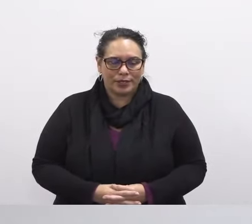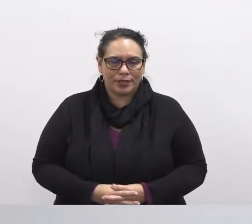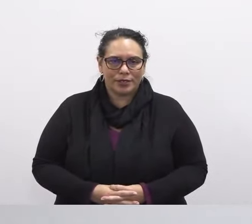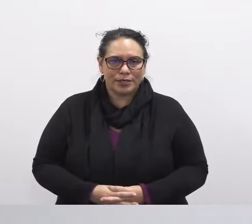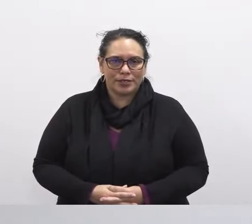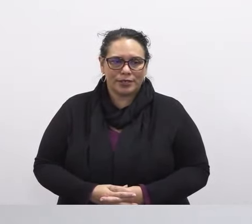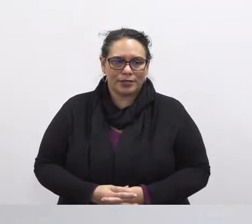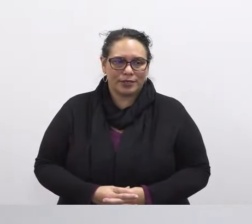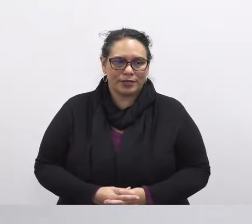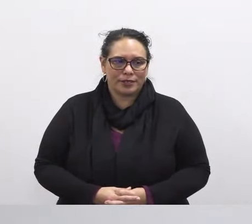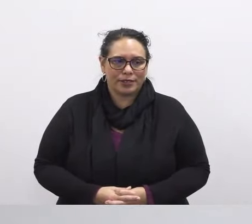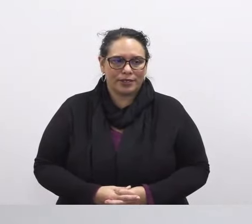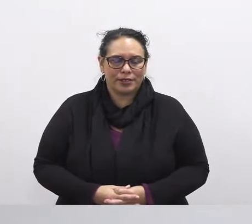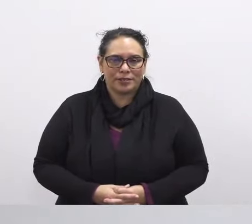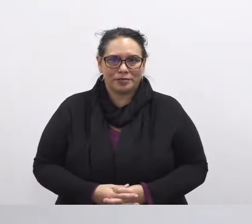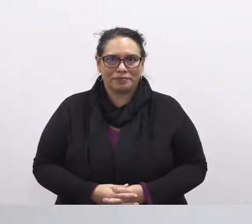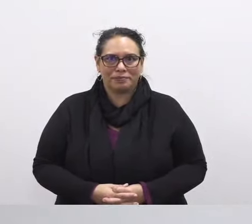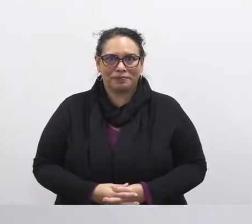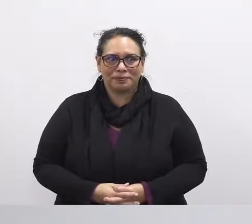(alarm beeps)